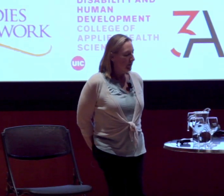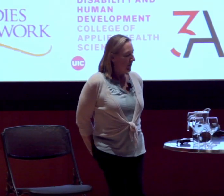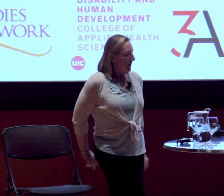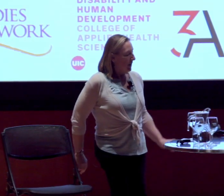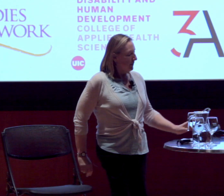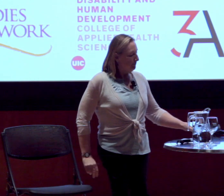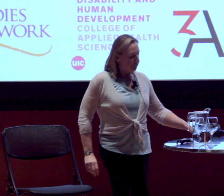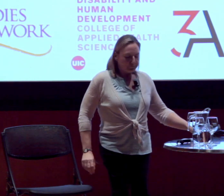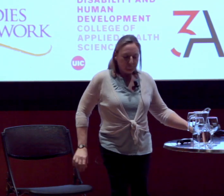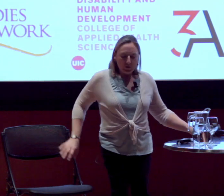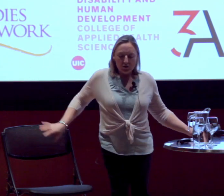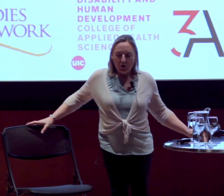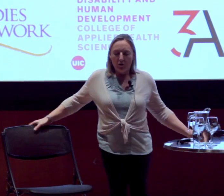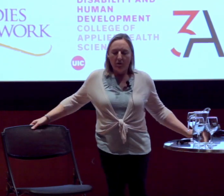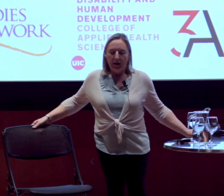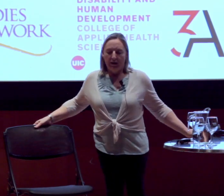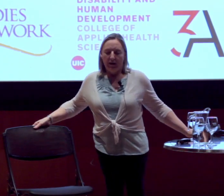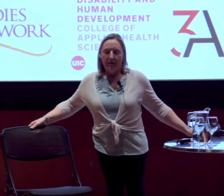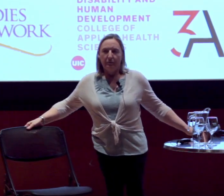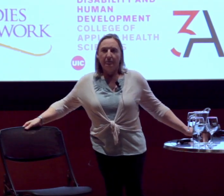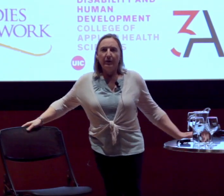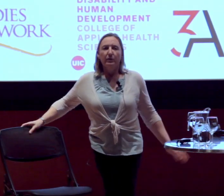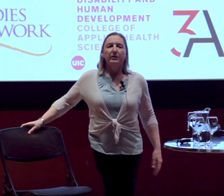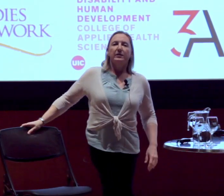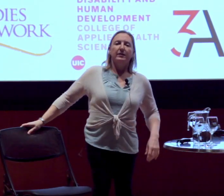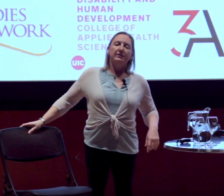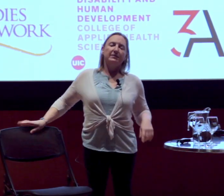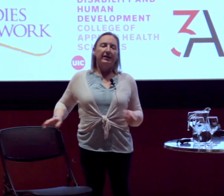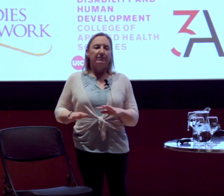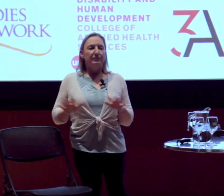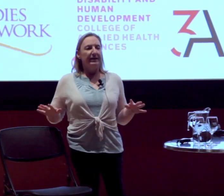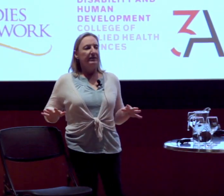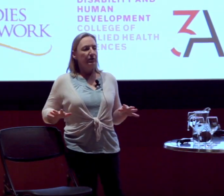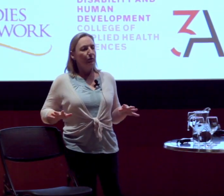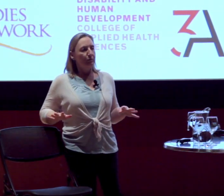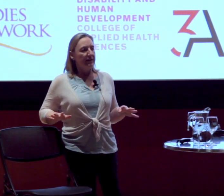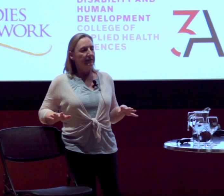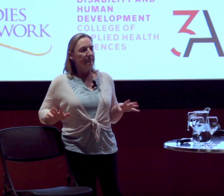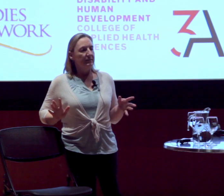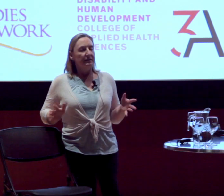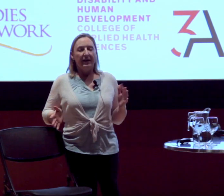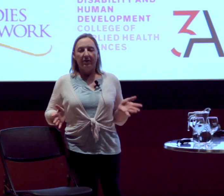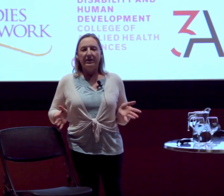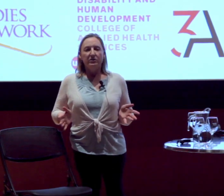So, my work is, I can divide it into three areas.